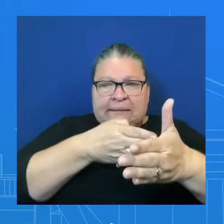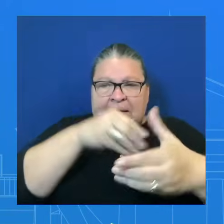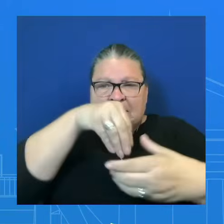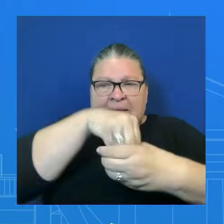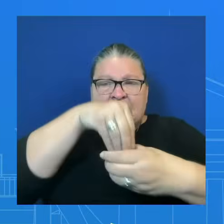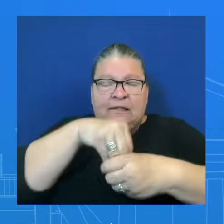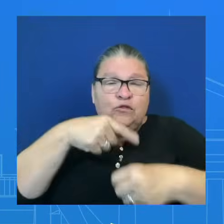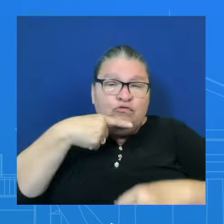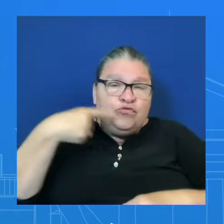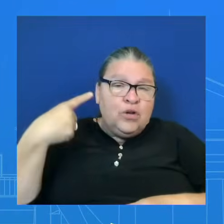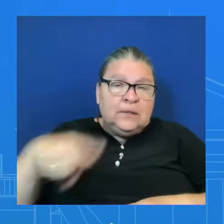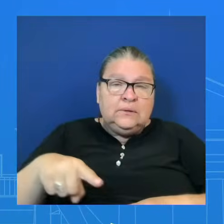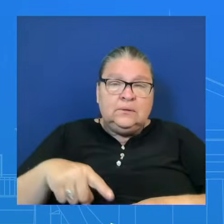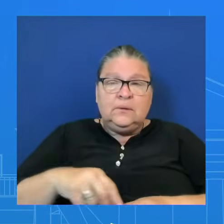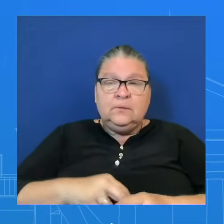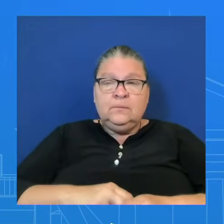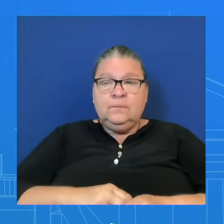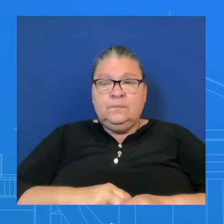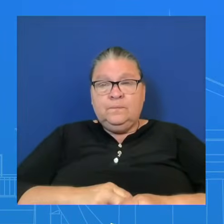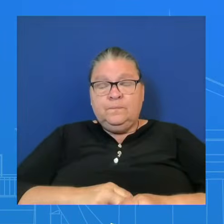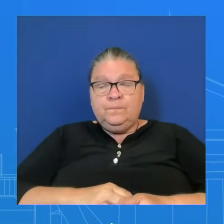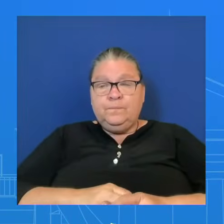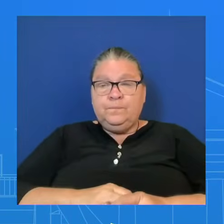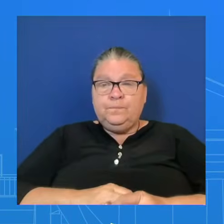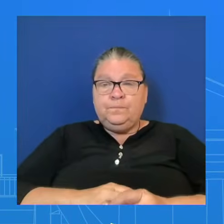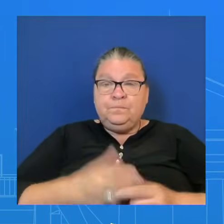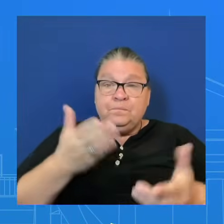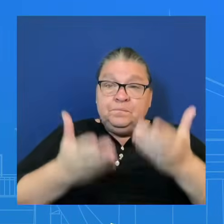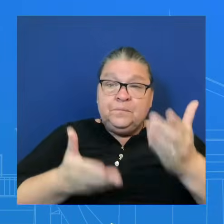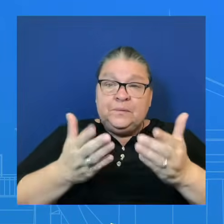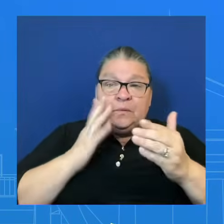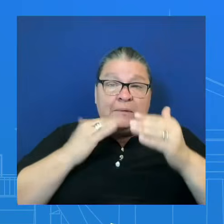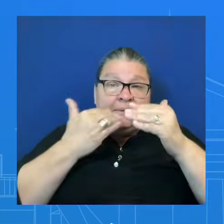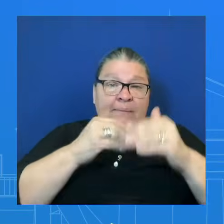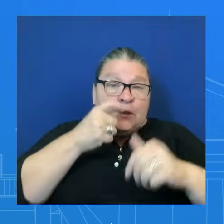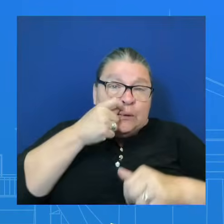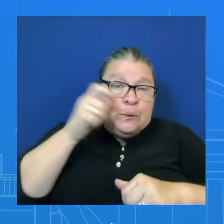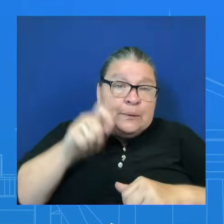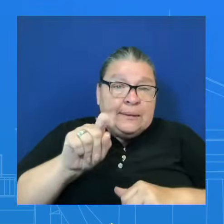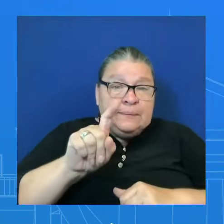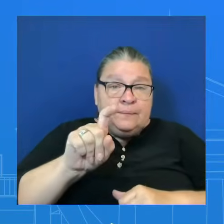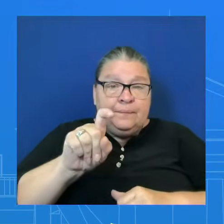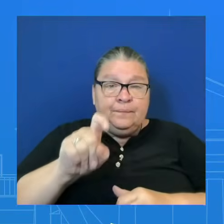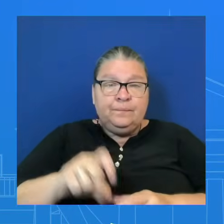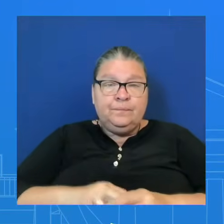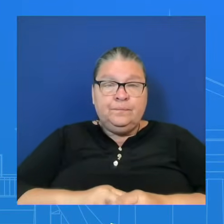Mr. Kirby: Well, I can tell you the Ukrainians have already spoken to some of these, quote, unquote, "raids" and in --